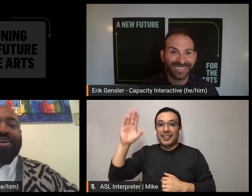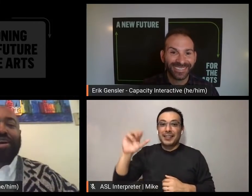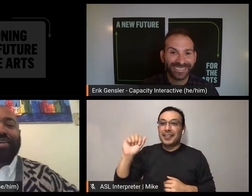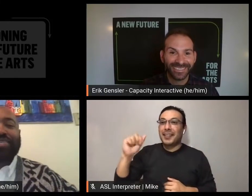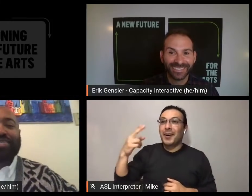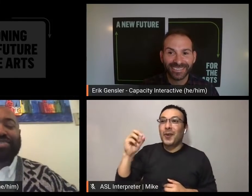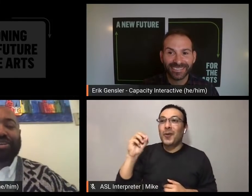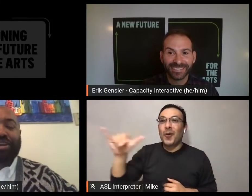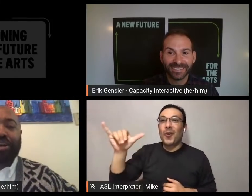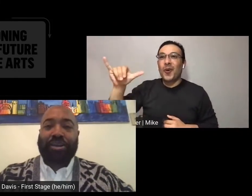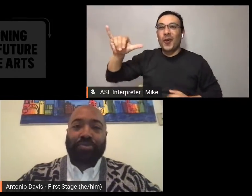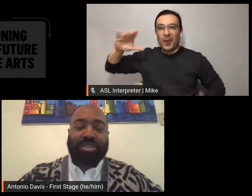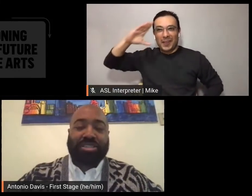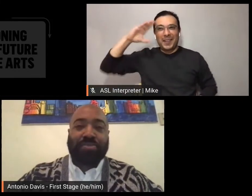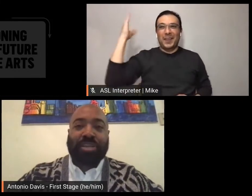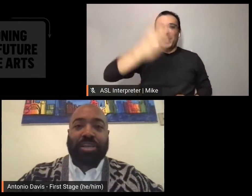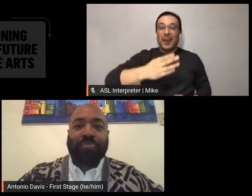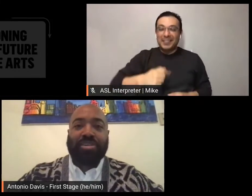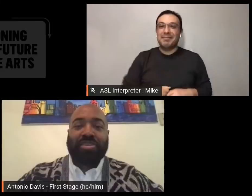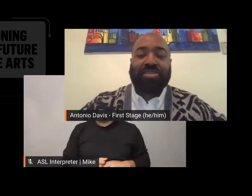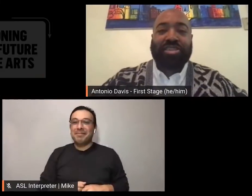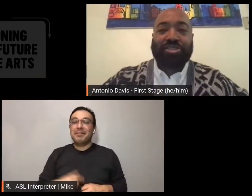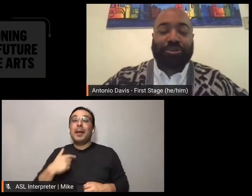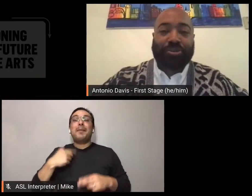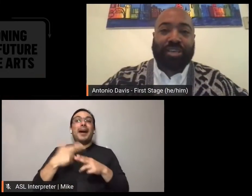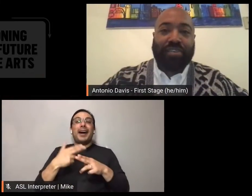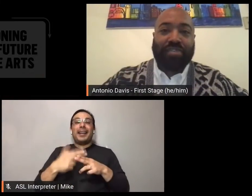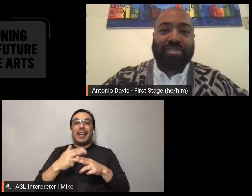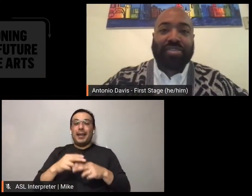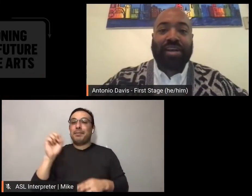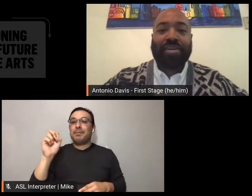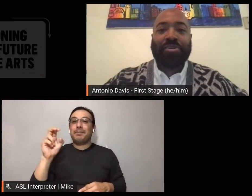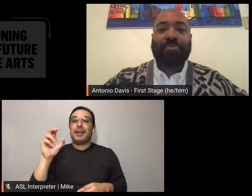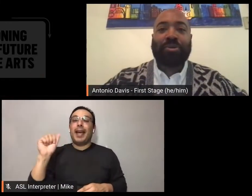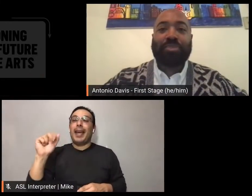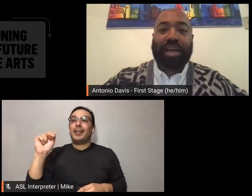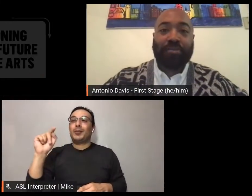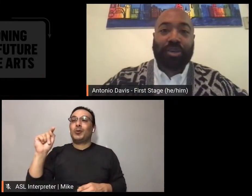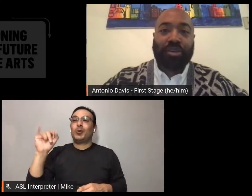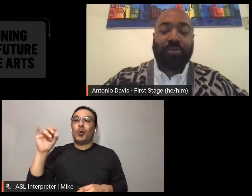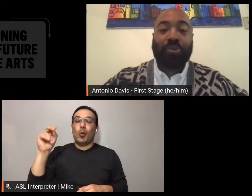As Erik mentioned, my name is Antonio Davis. I am a Black male with